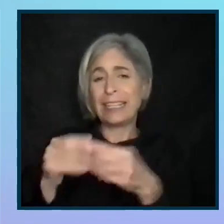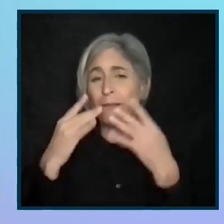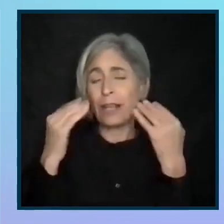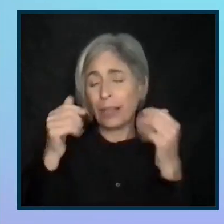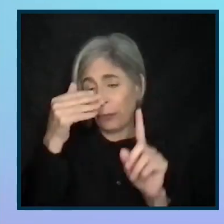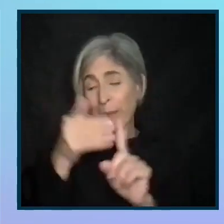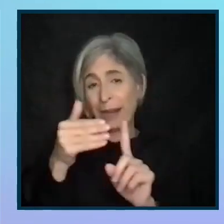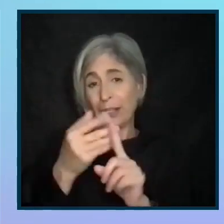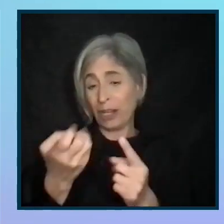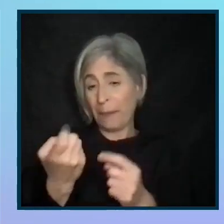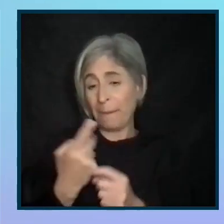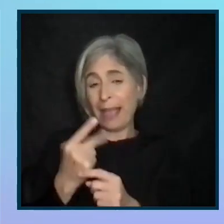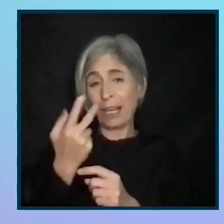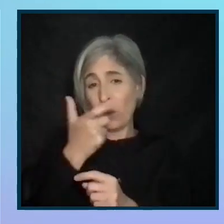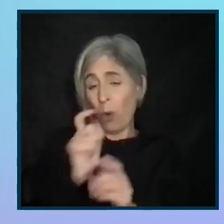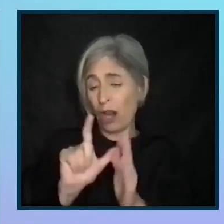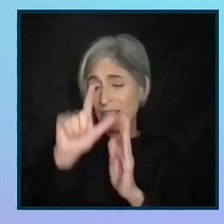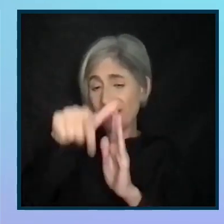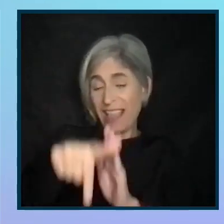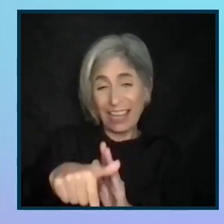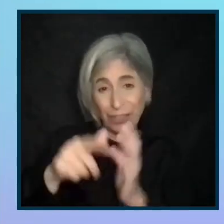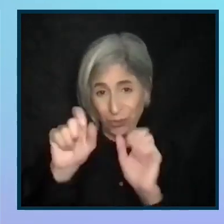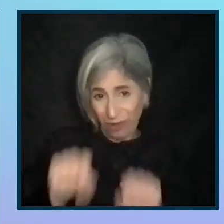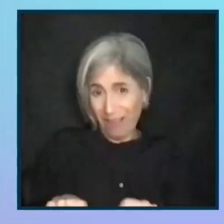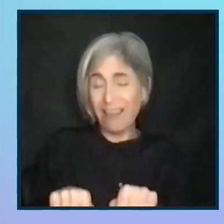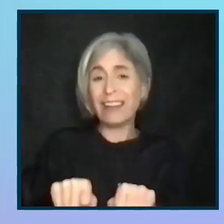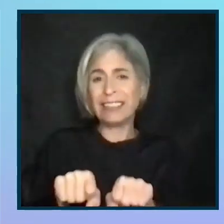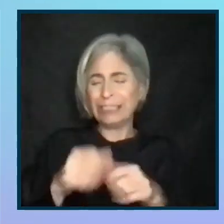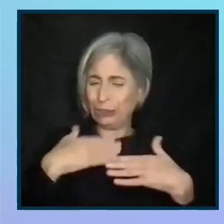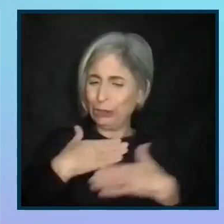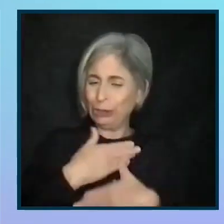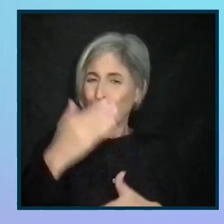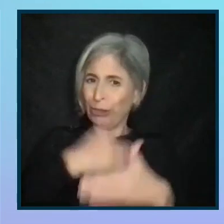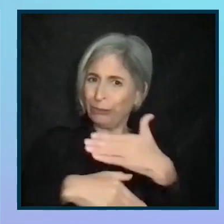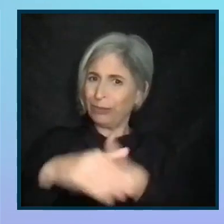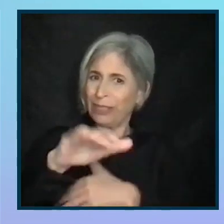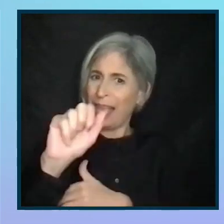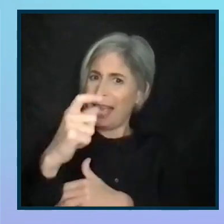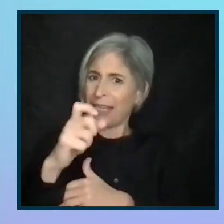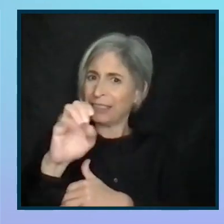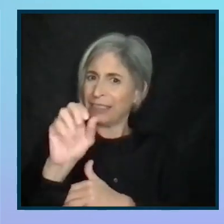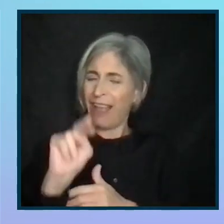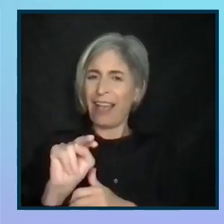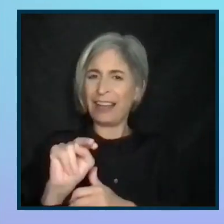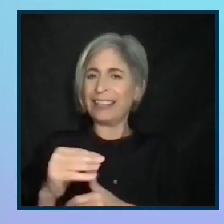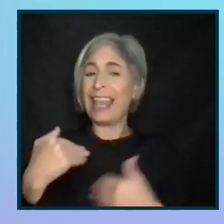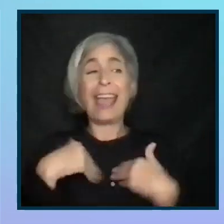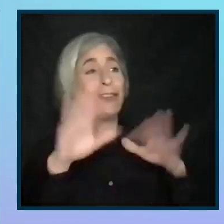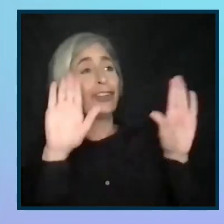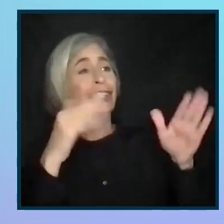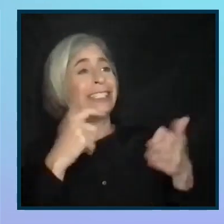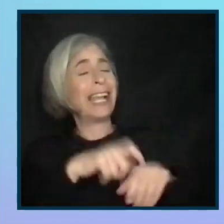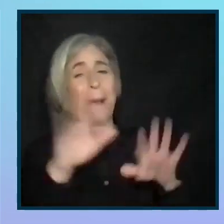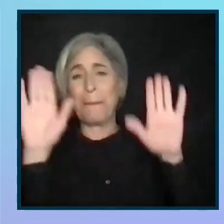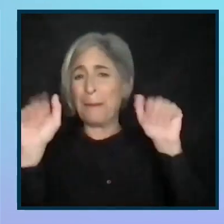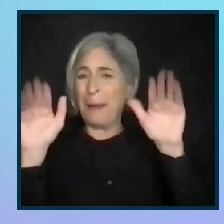you can come back and watch this recording at any time. And enjoy the rest of Axe-con. Yeah, have a good time. Thanks, everyone. Bye-bye.